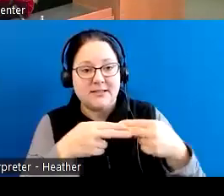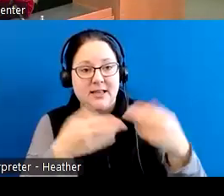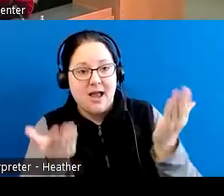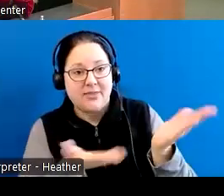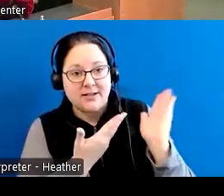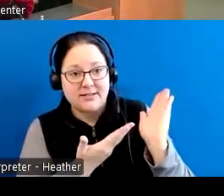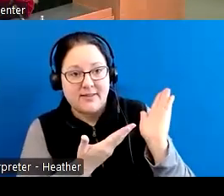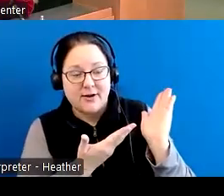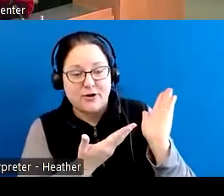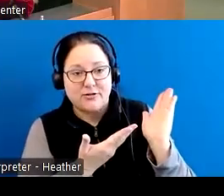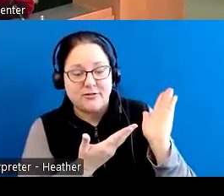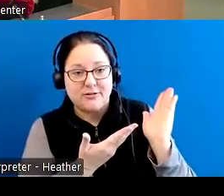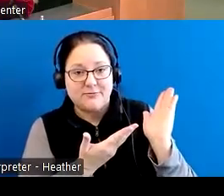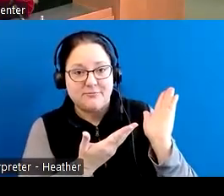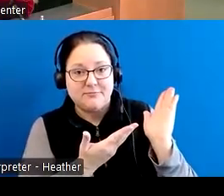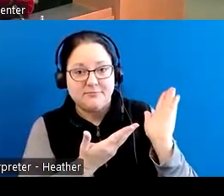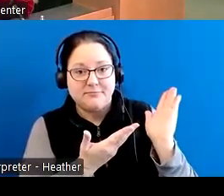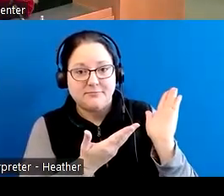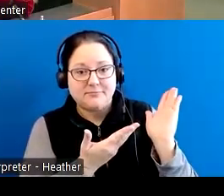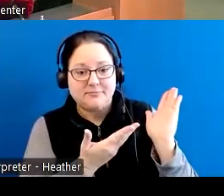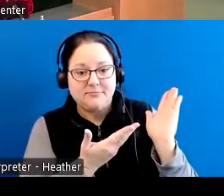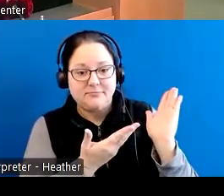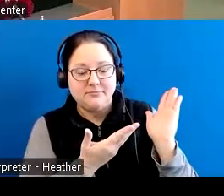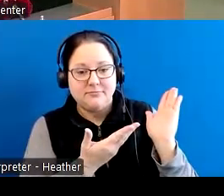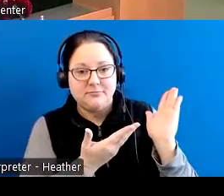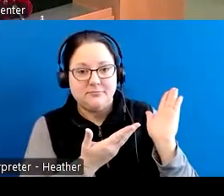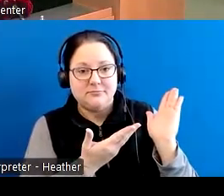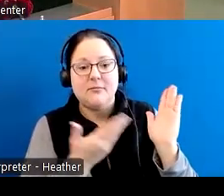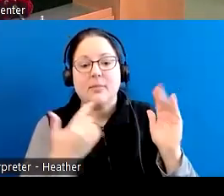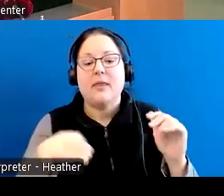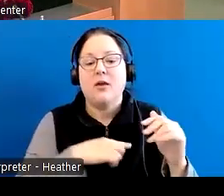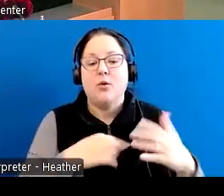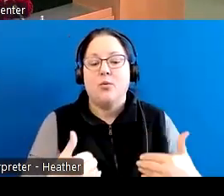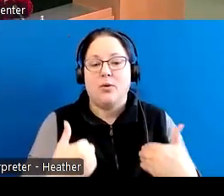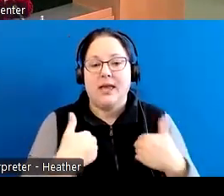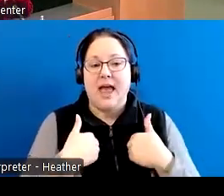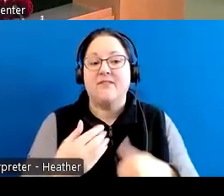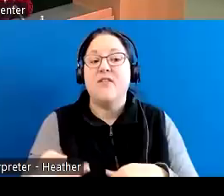wall now or on your screen if you're joining on Zoom, uh we have four presenters today and